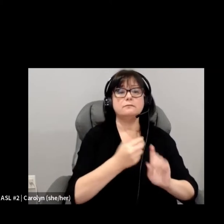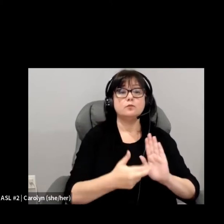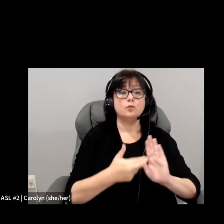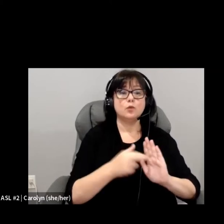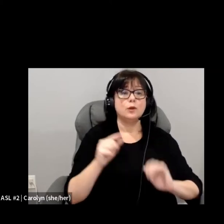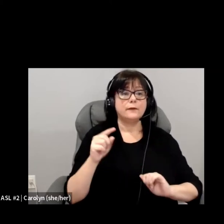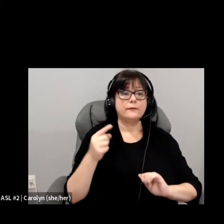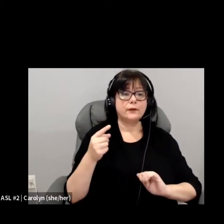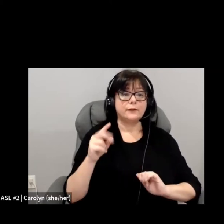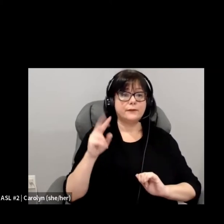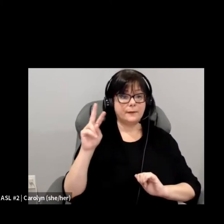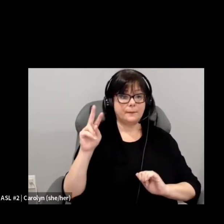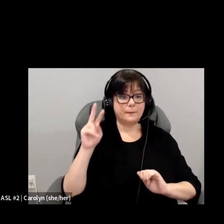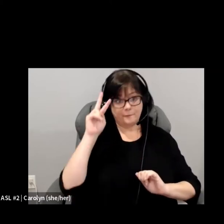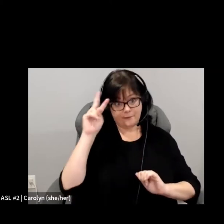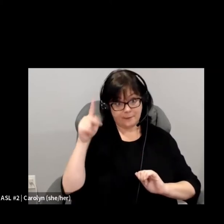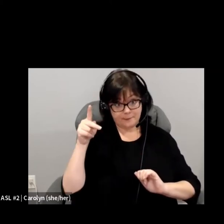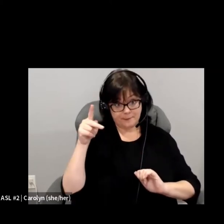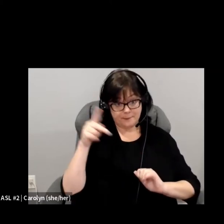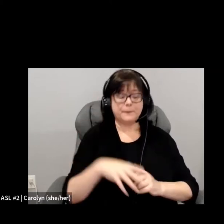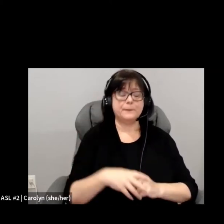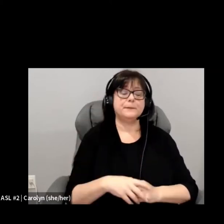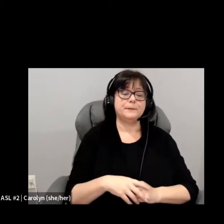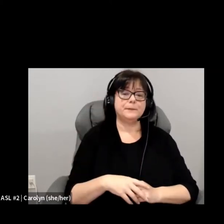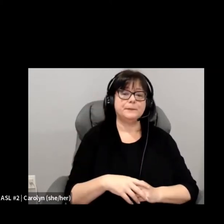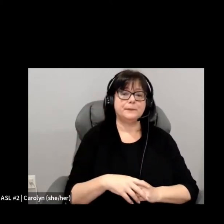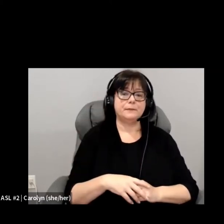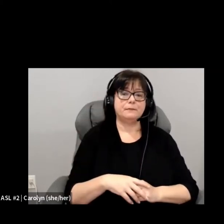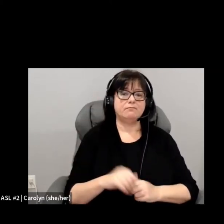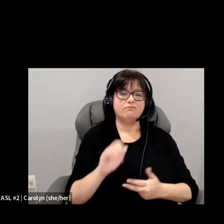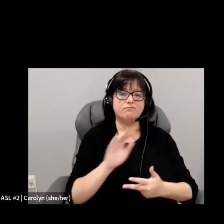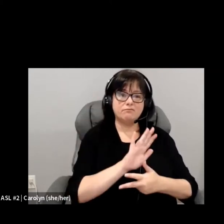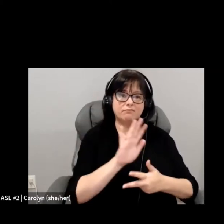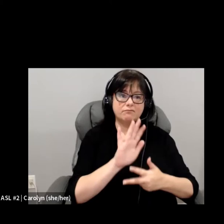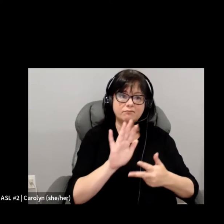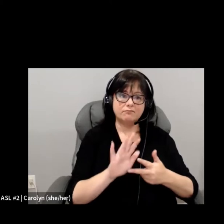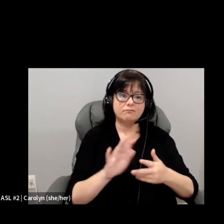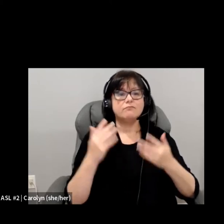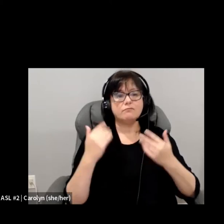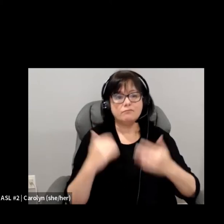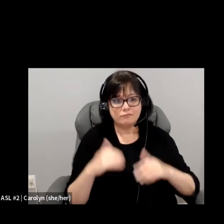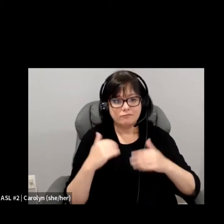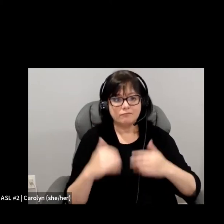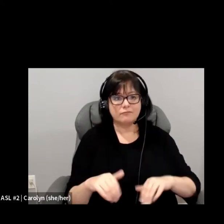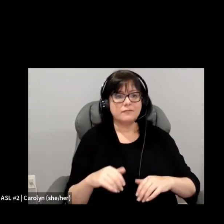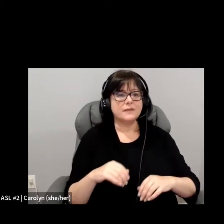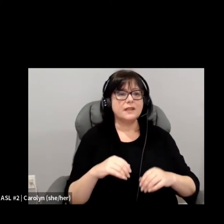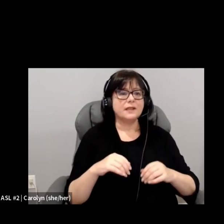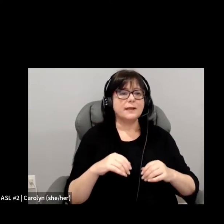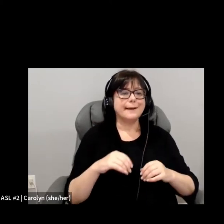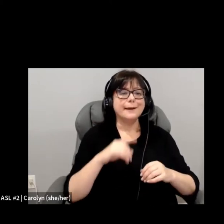AS IMPRESSIVE AS THESE BIOGRAPHIES ARE, THEY CANNOT CONVEY THE WHOLE STORY OF THEIR CALM